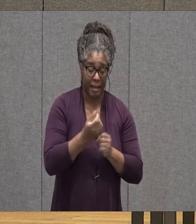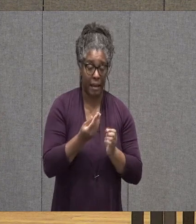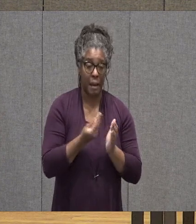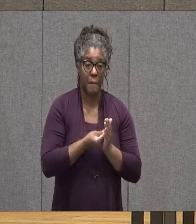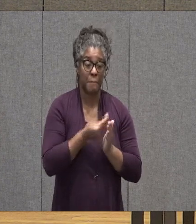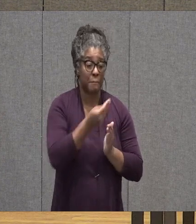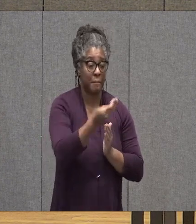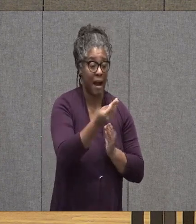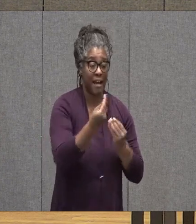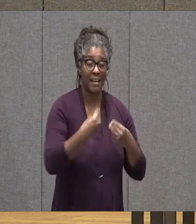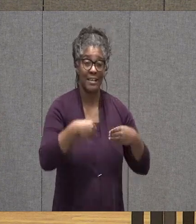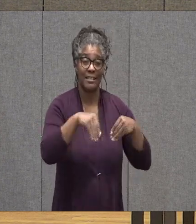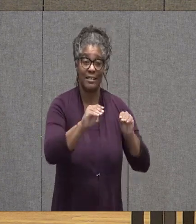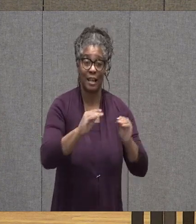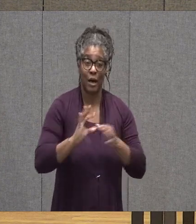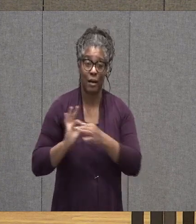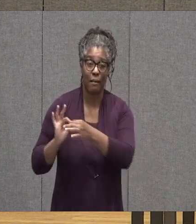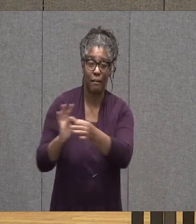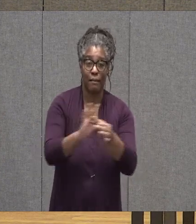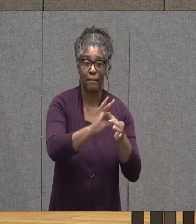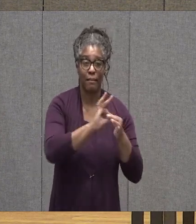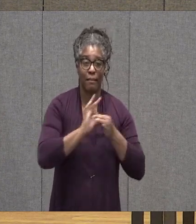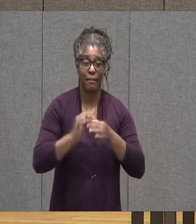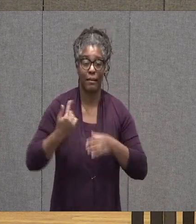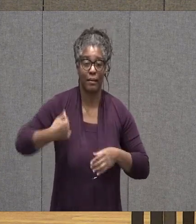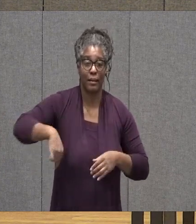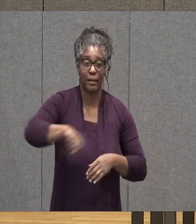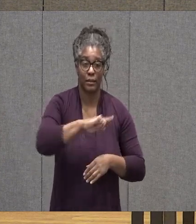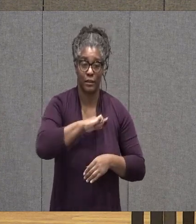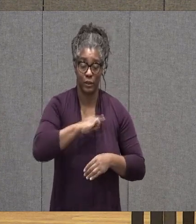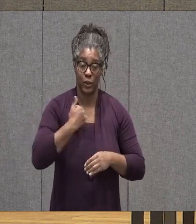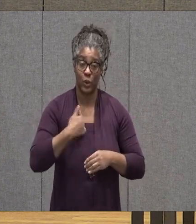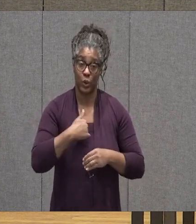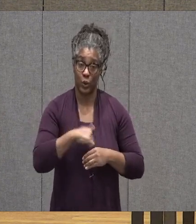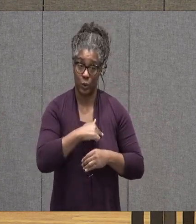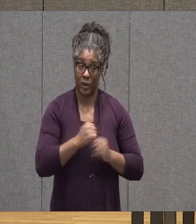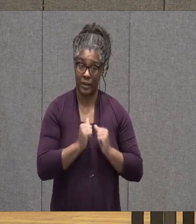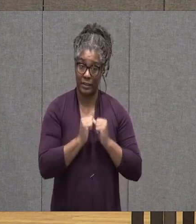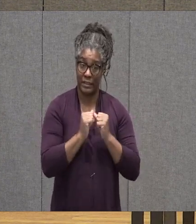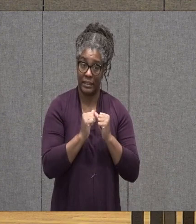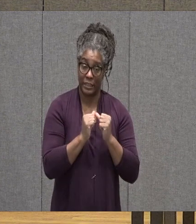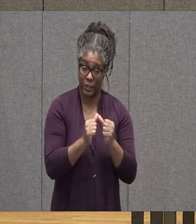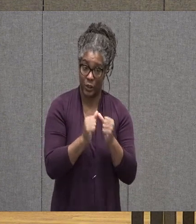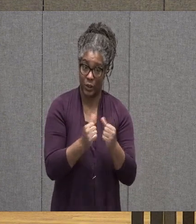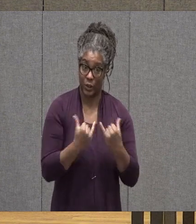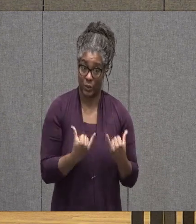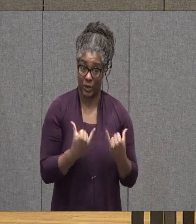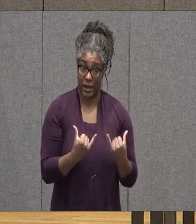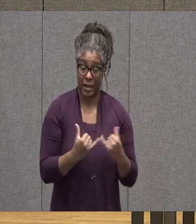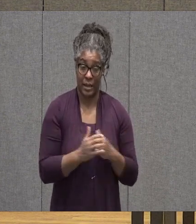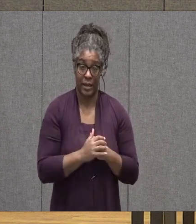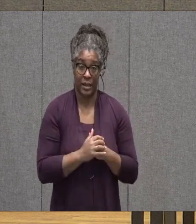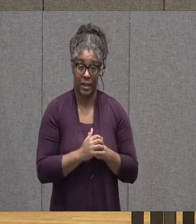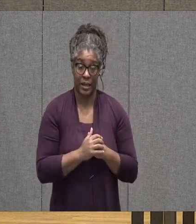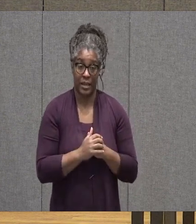So, we're continuing that today. On Monday we started by reading a fiction text